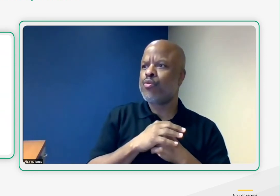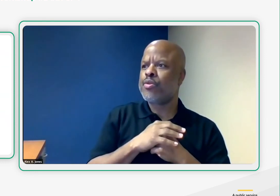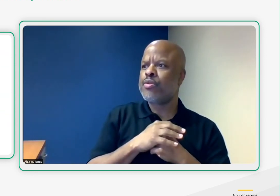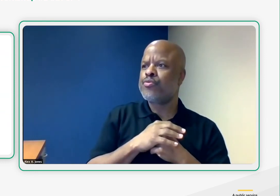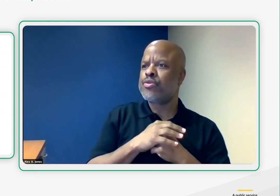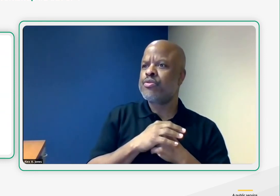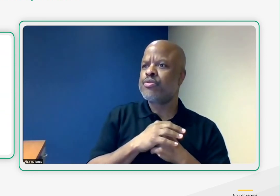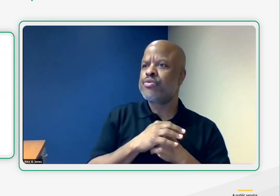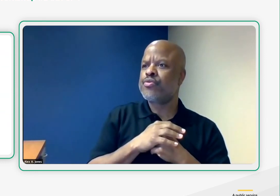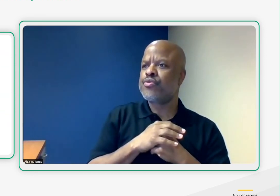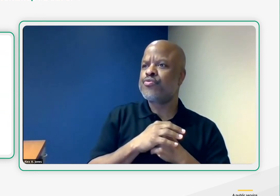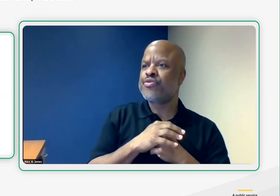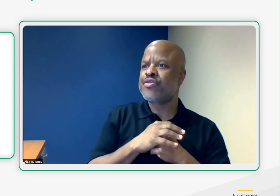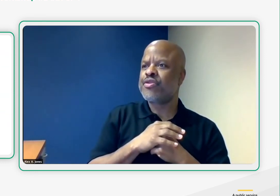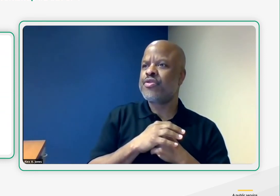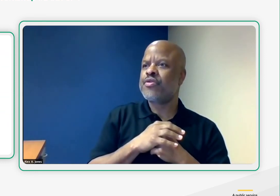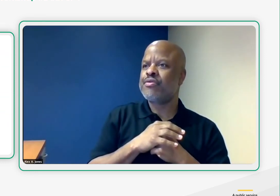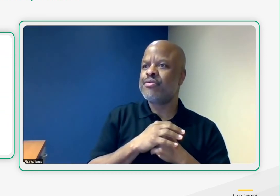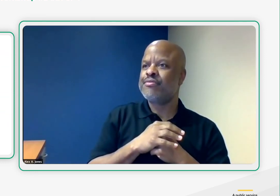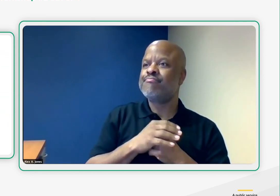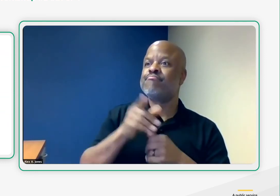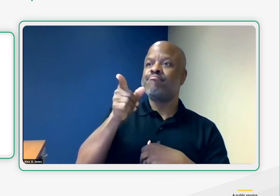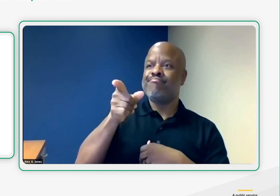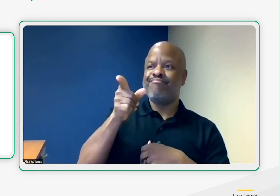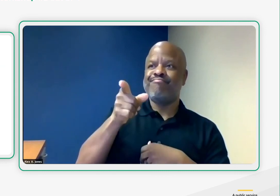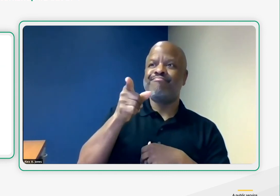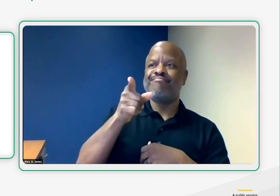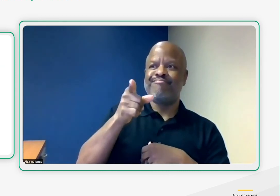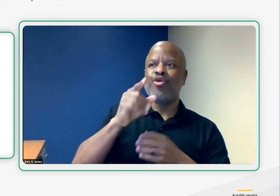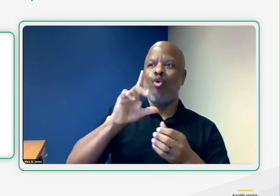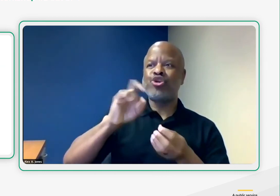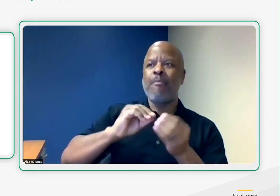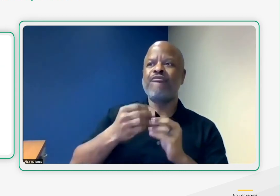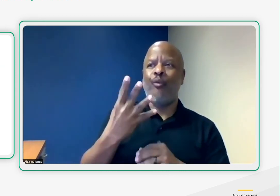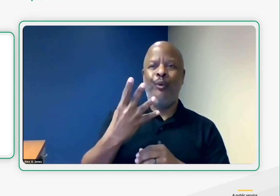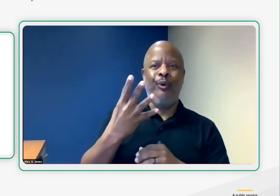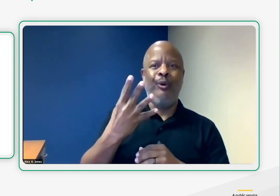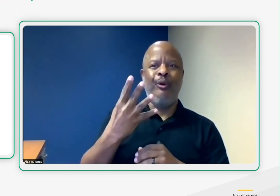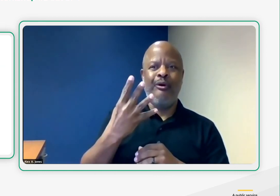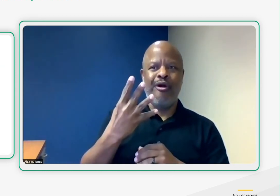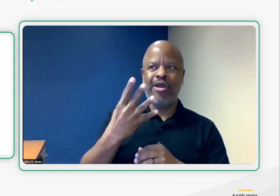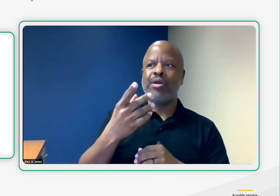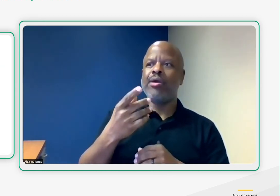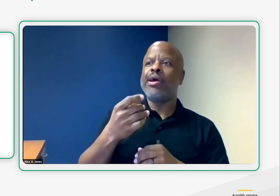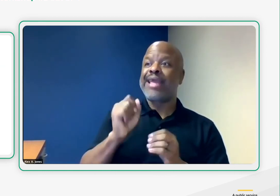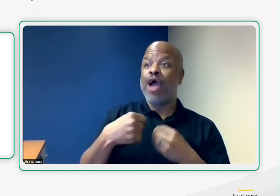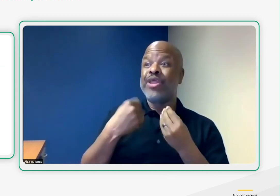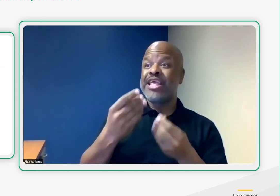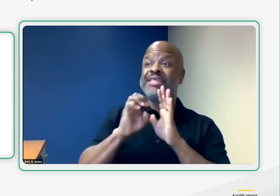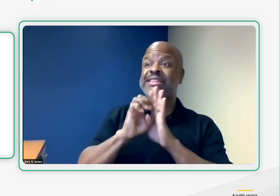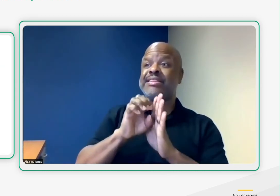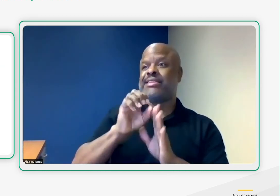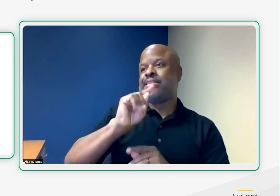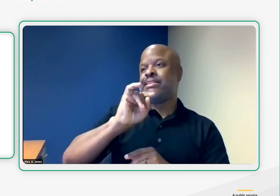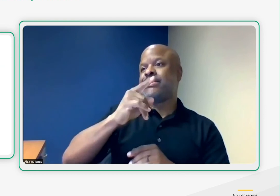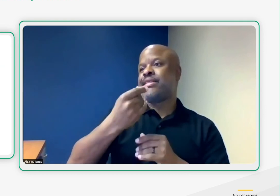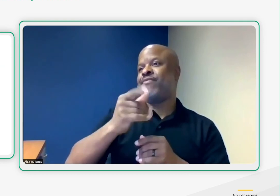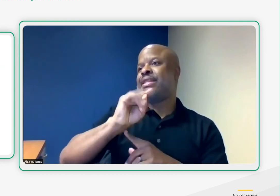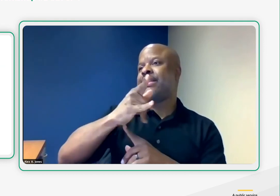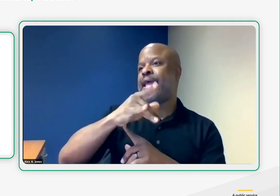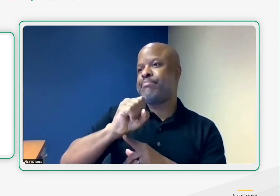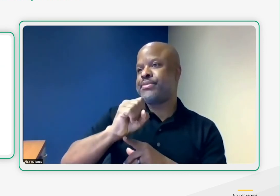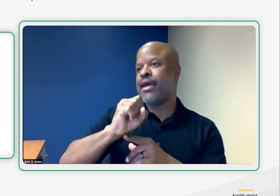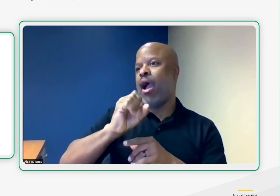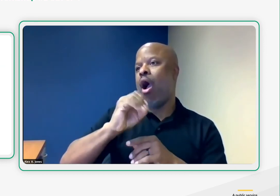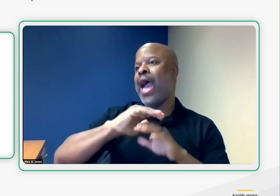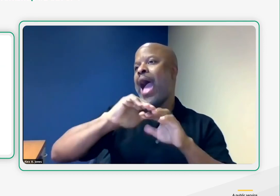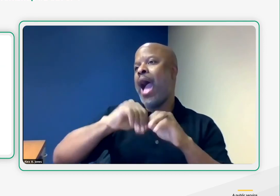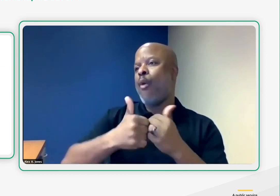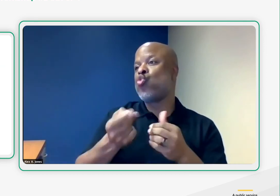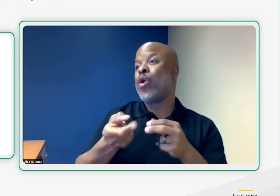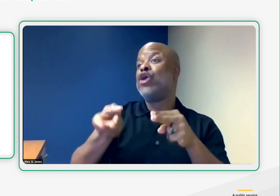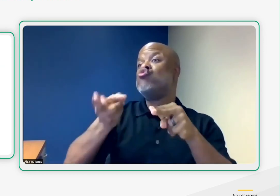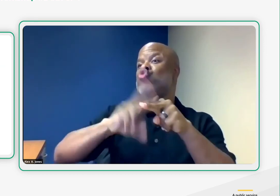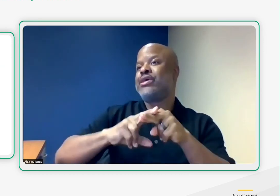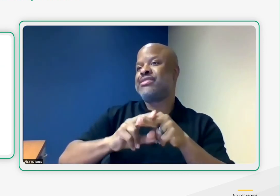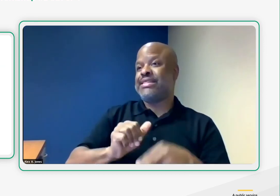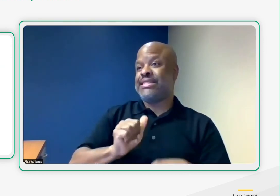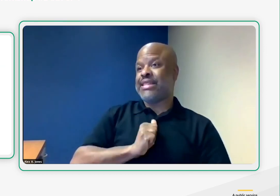All right, so looking at question #4: